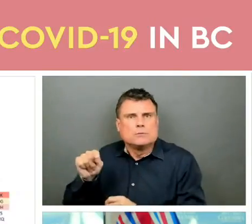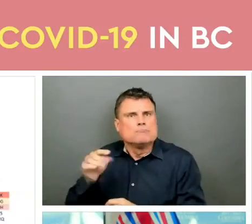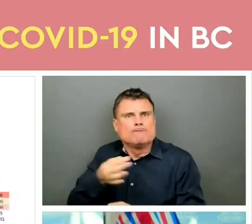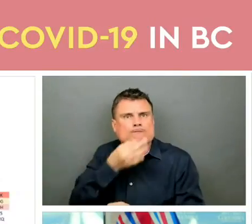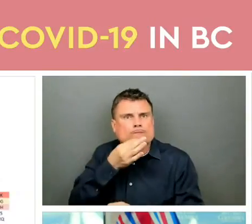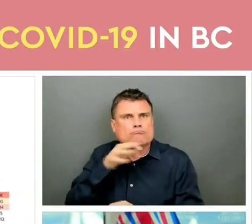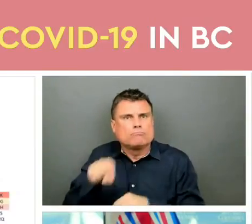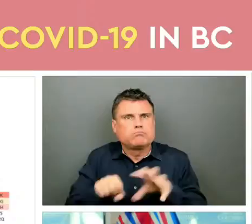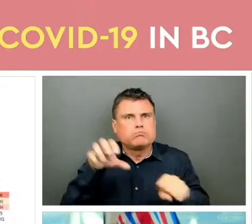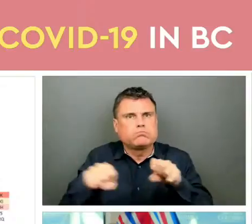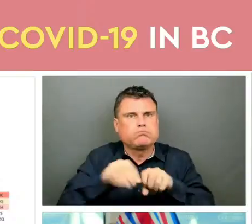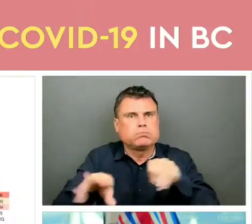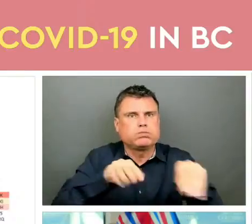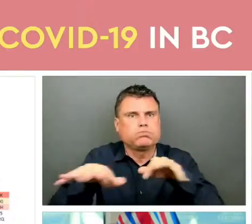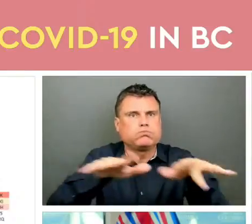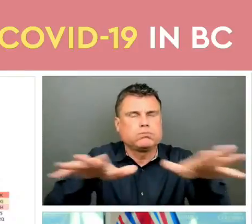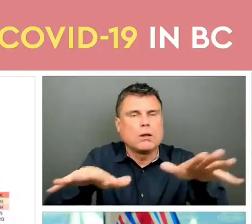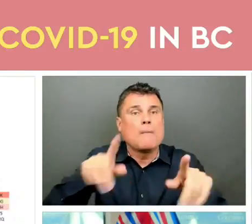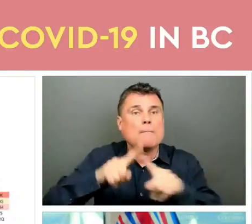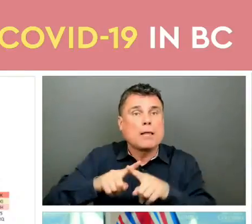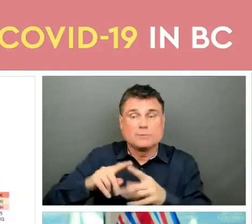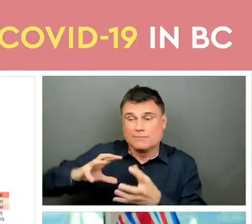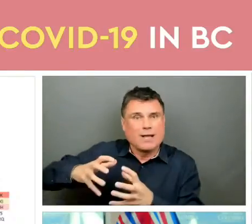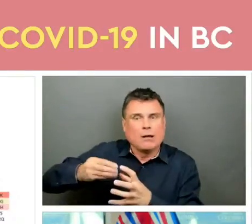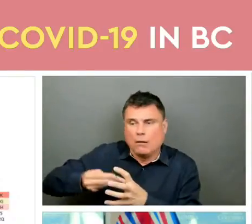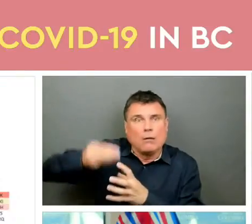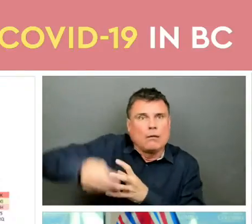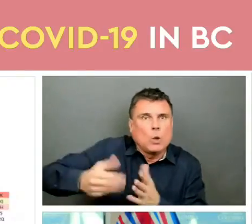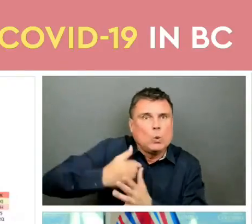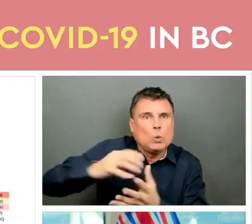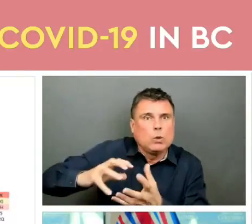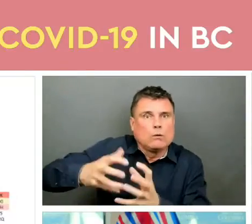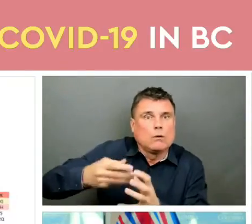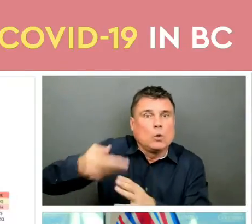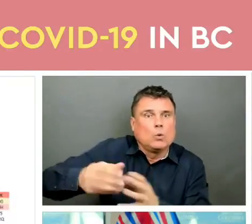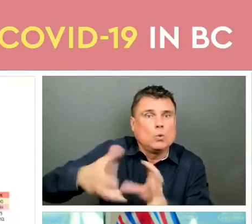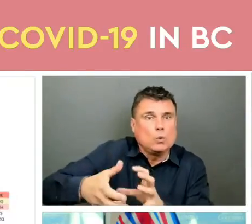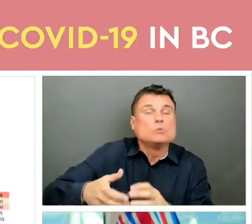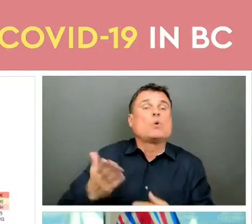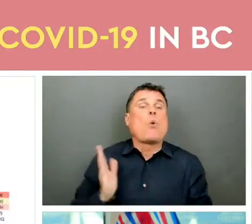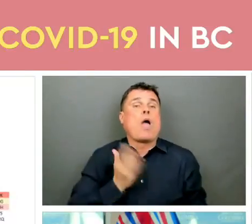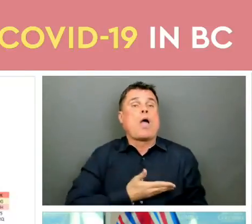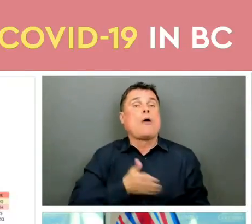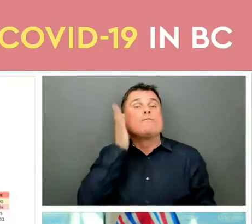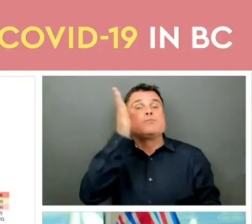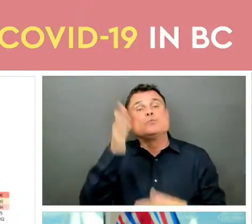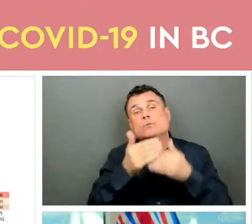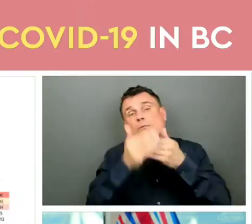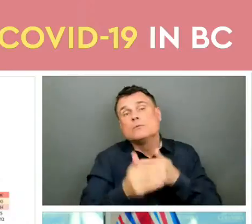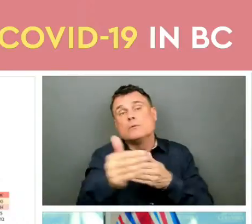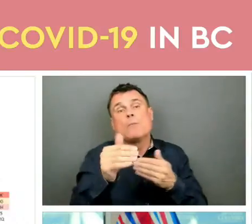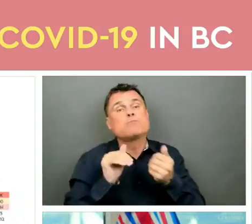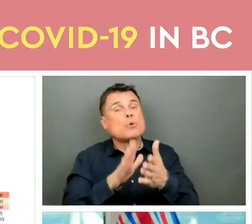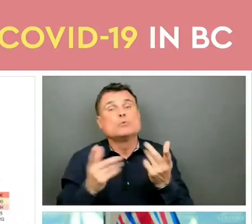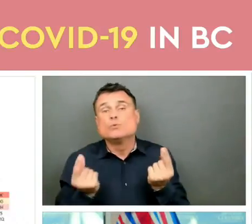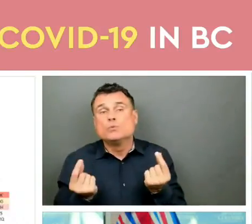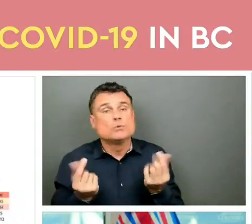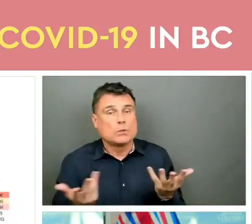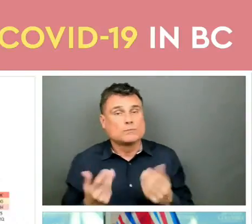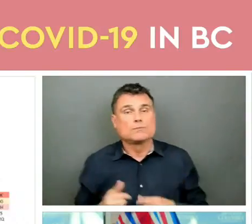So our strategy moving forward, given this high rate of V-O-Cs we're